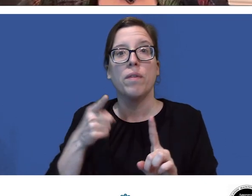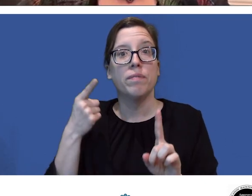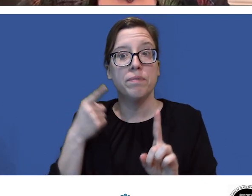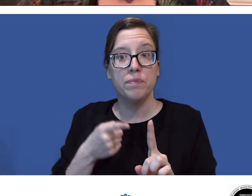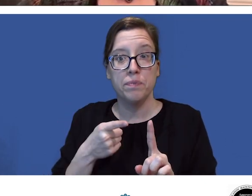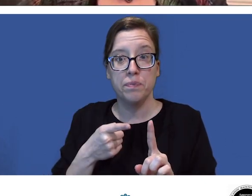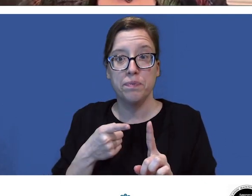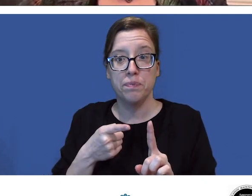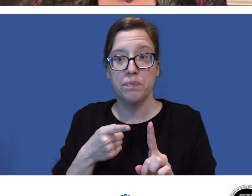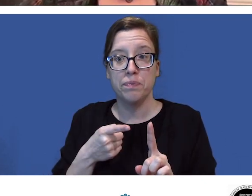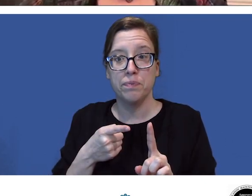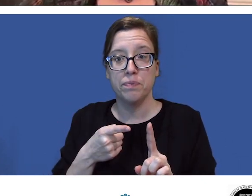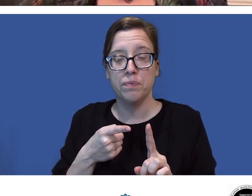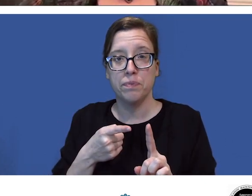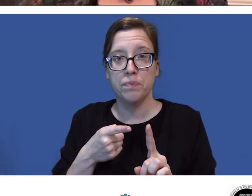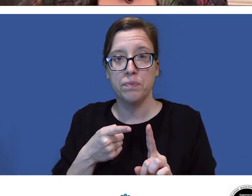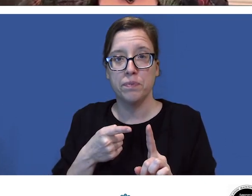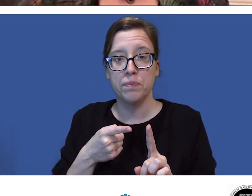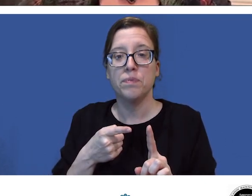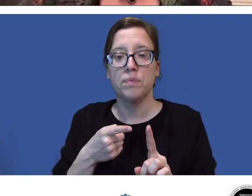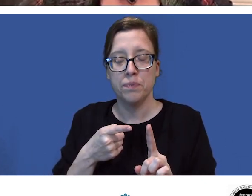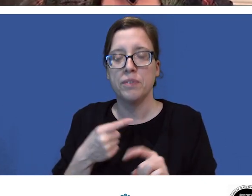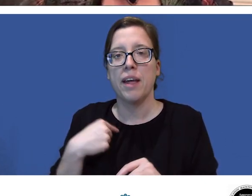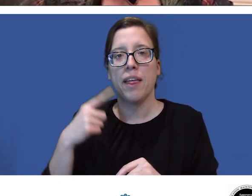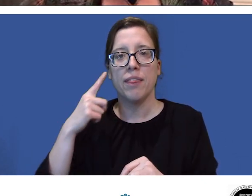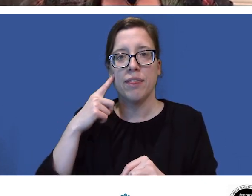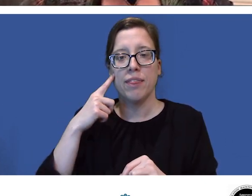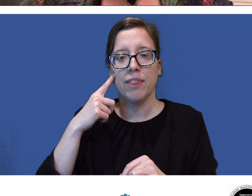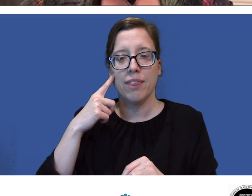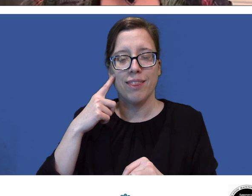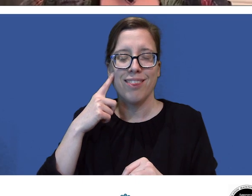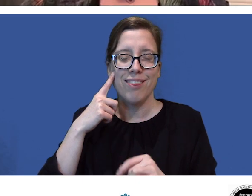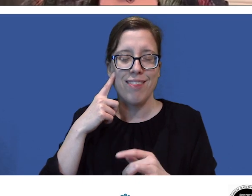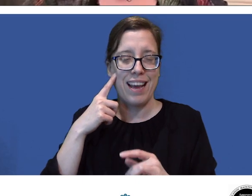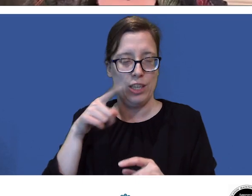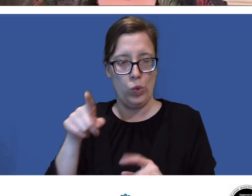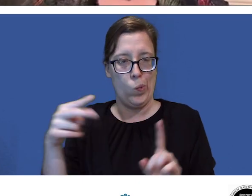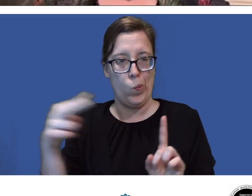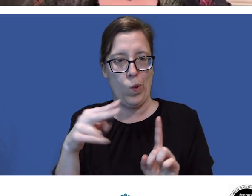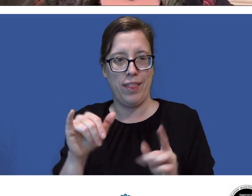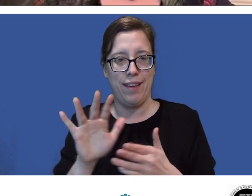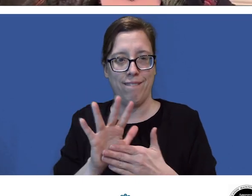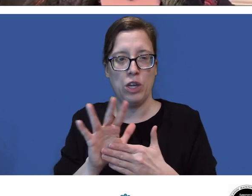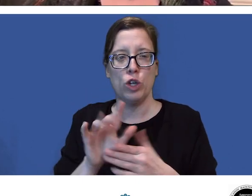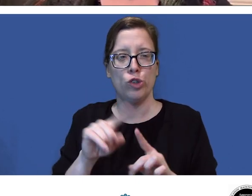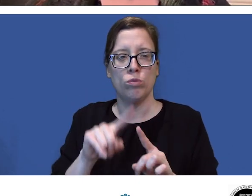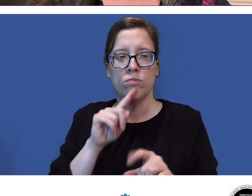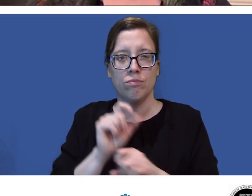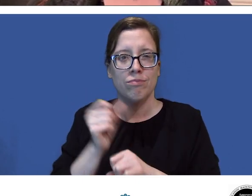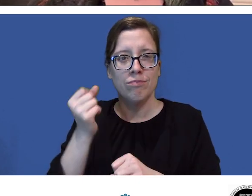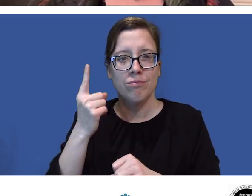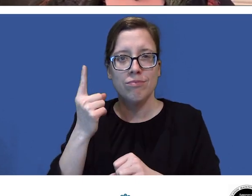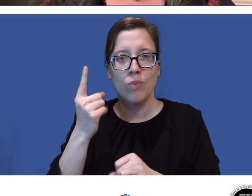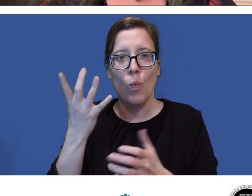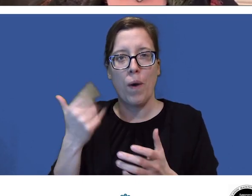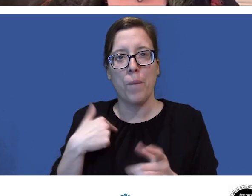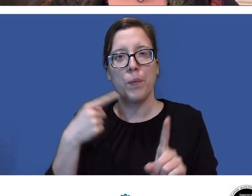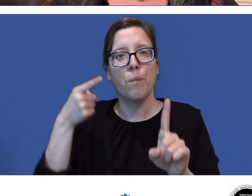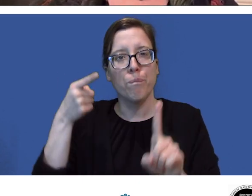But it's a matter of... I think that that's enough for you to understand